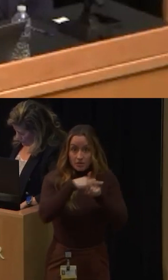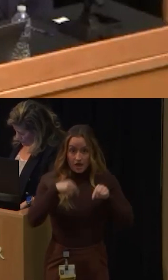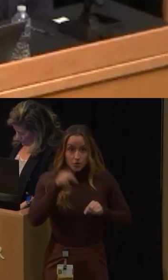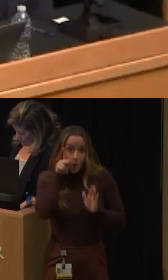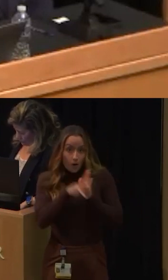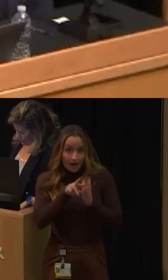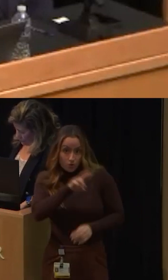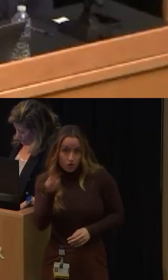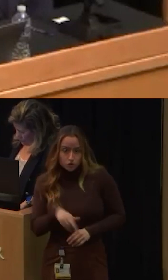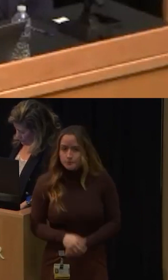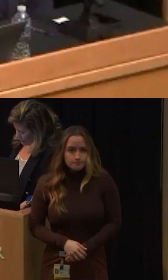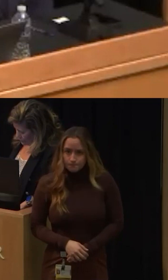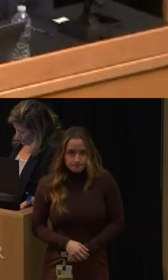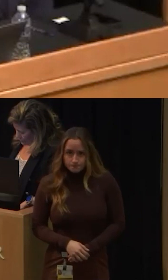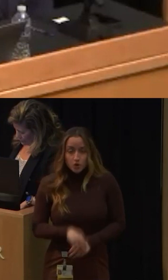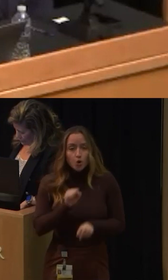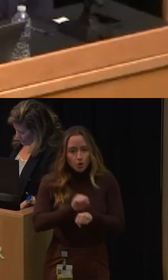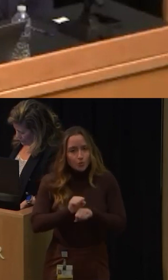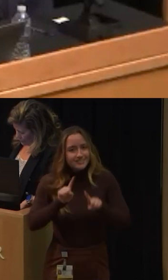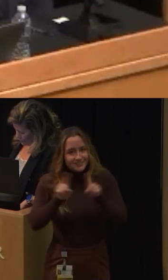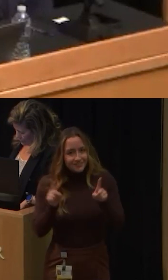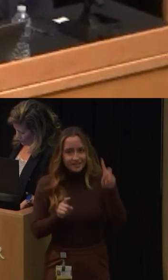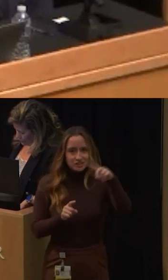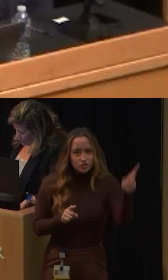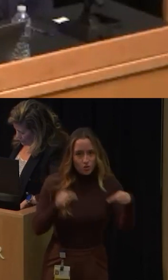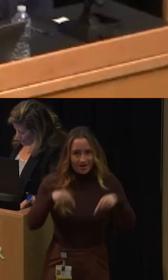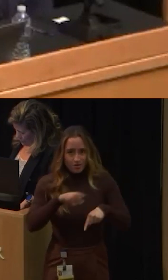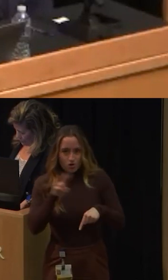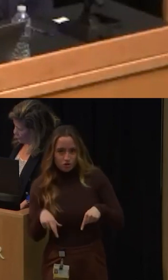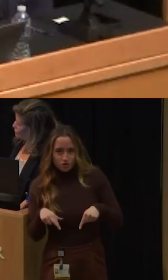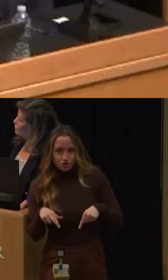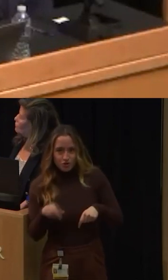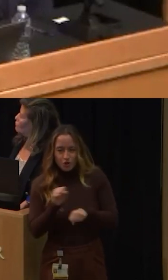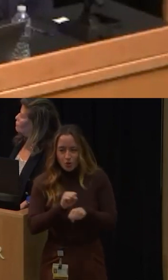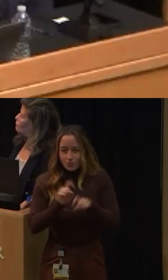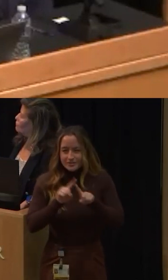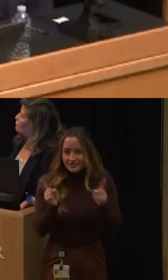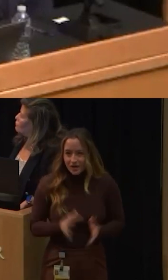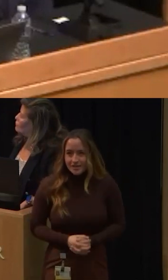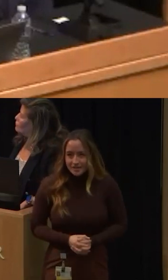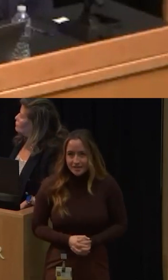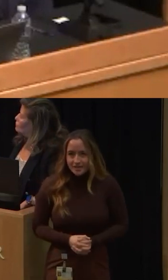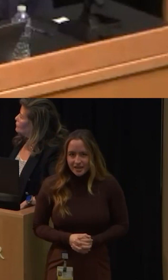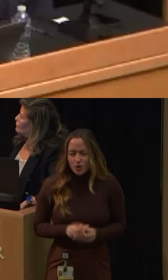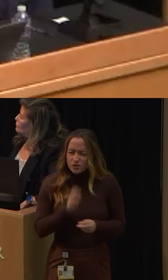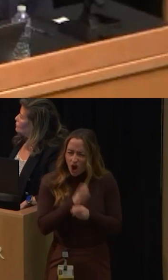It was very difficult. The work was different. The expectation was different, and it was hard to get those jobs,